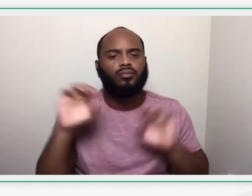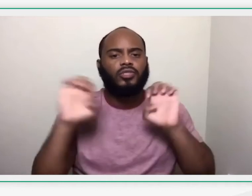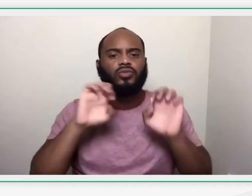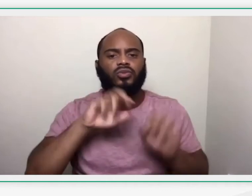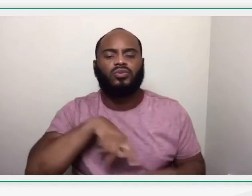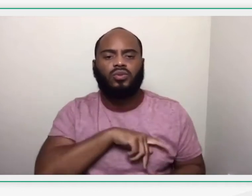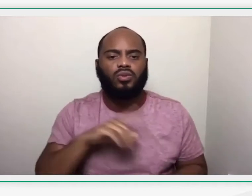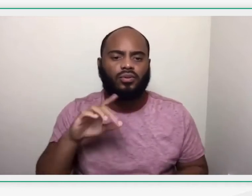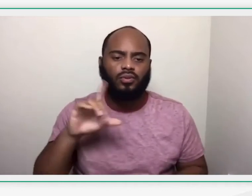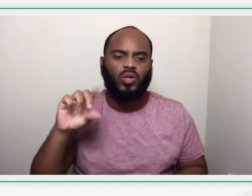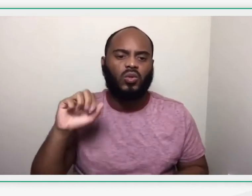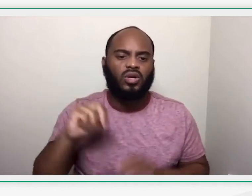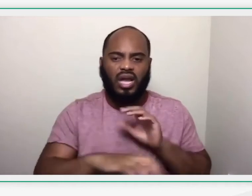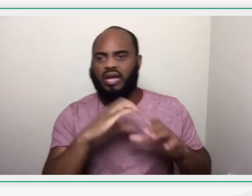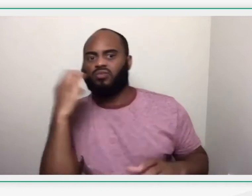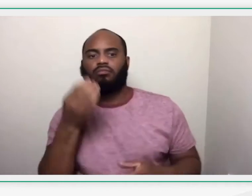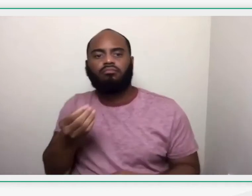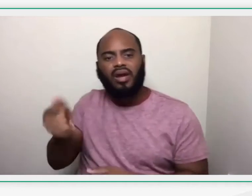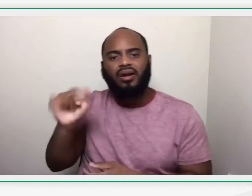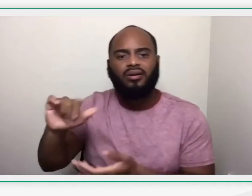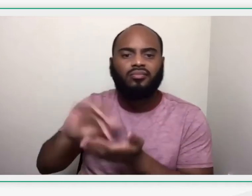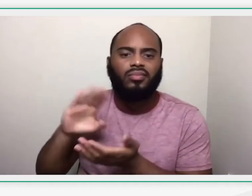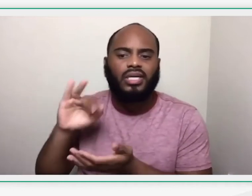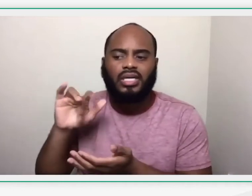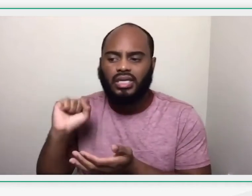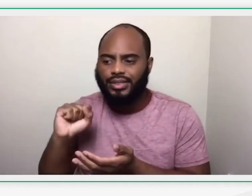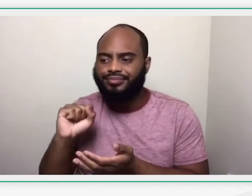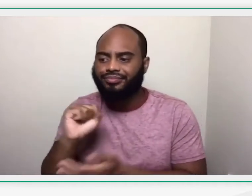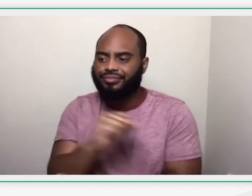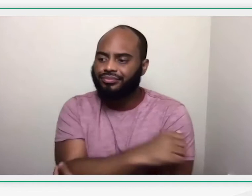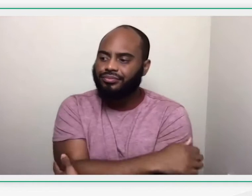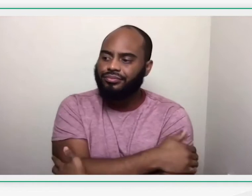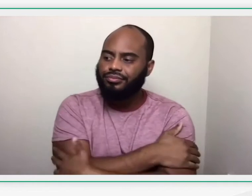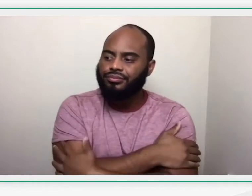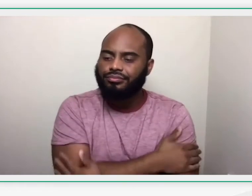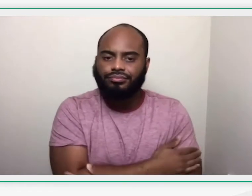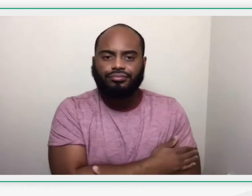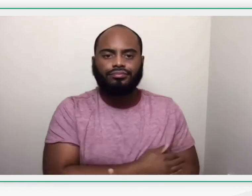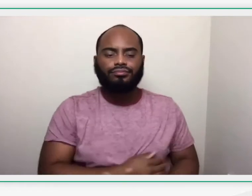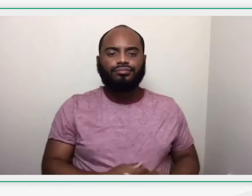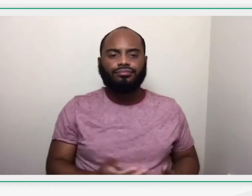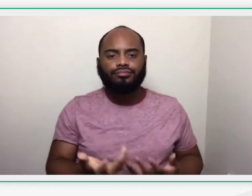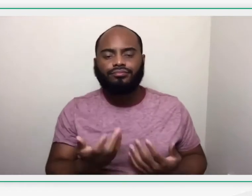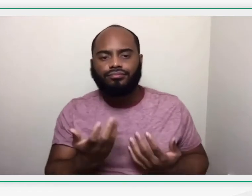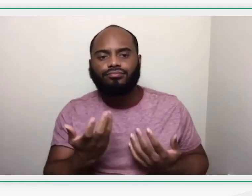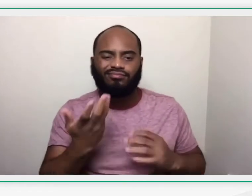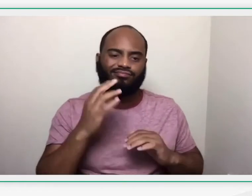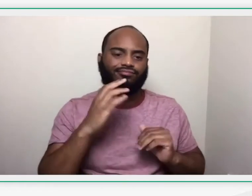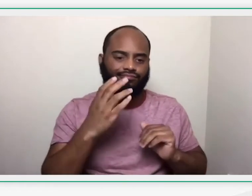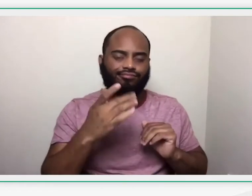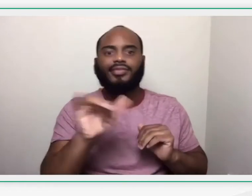And so, that's a case where an emergency personal loan would come into play, to pay for whatever bills need to be paid in that time frame.